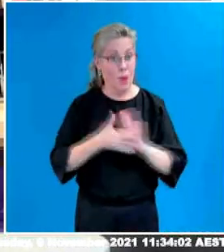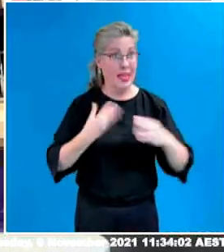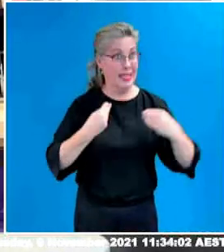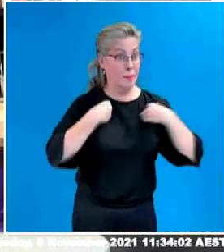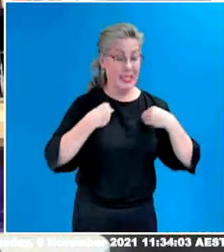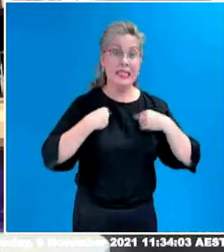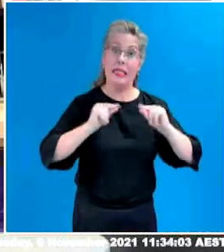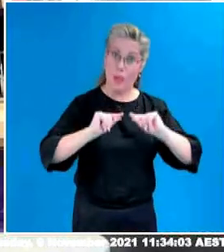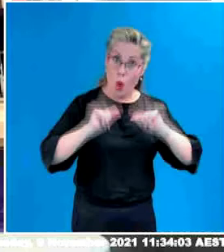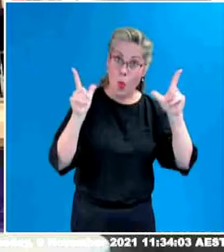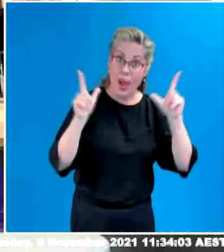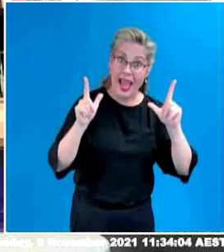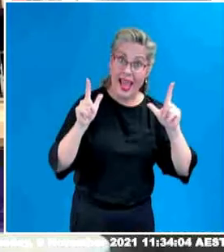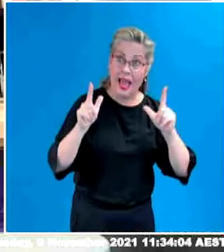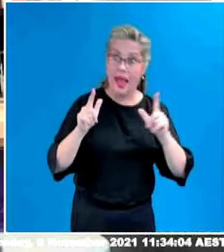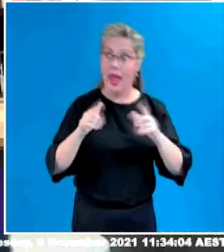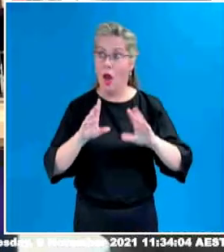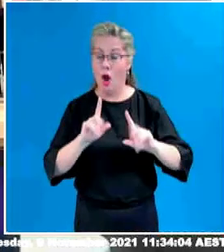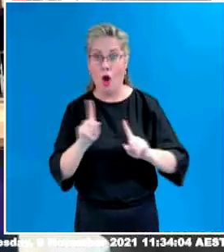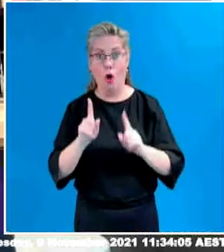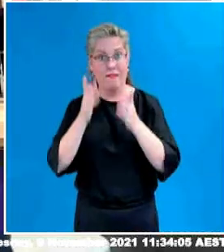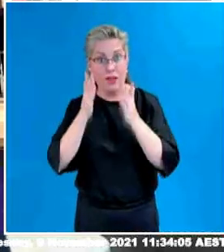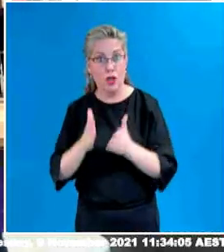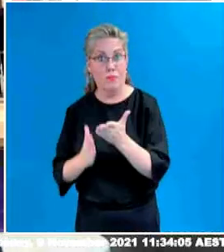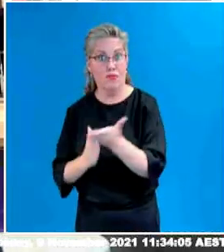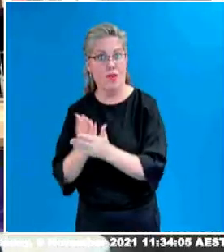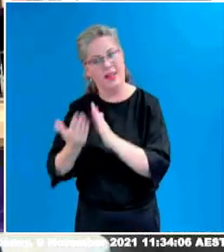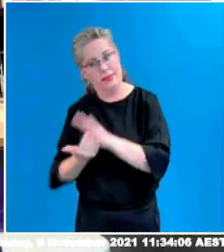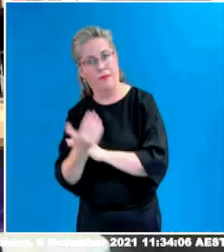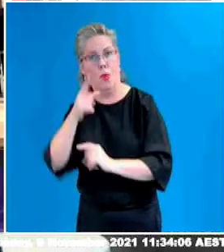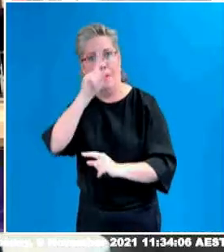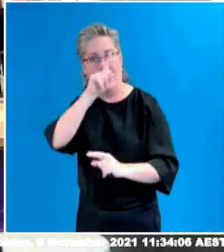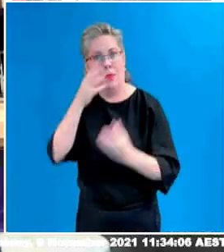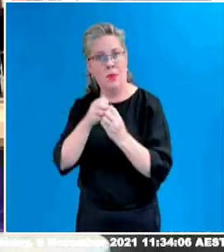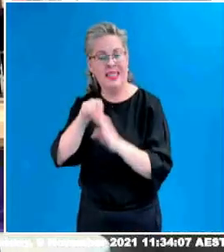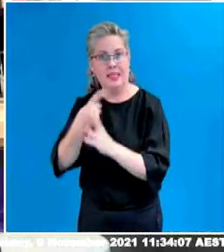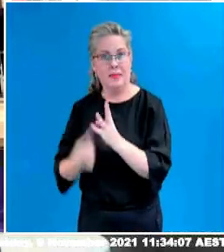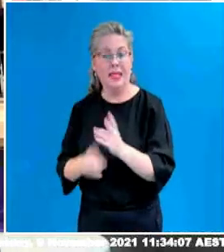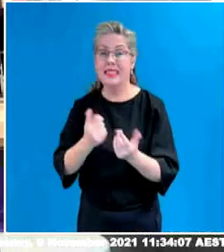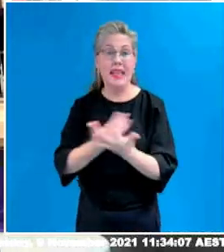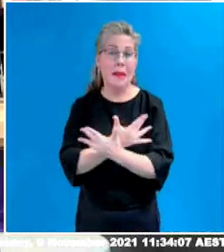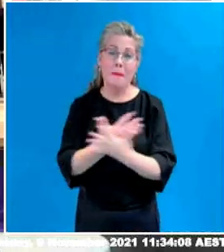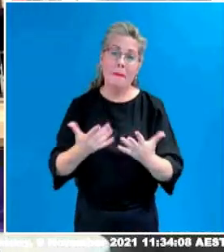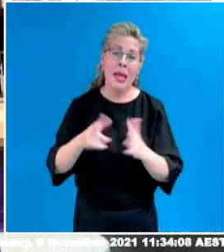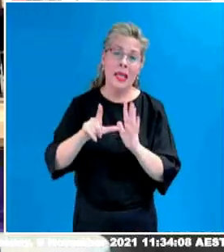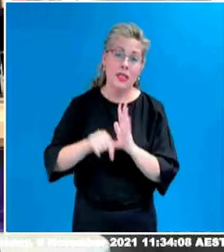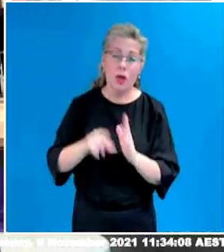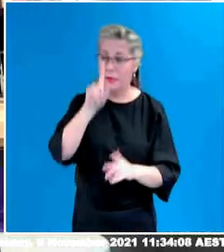So a lot of time people don't focus on a problem, in part, because they don't know there is a problem there unless you have an immediate